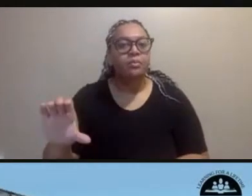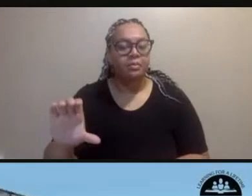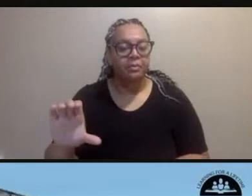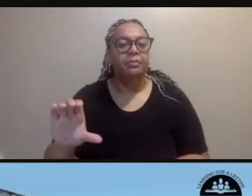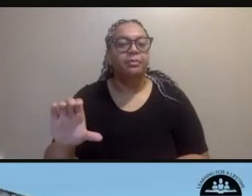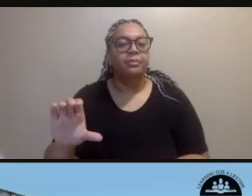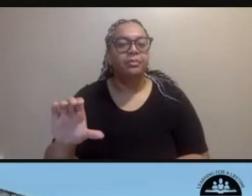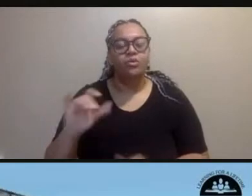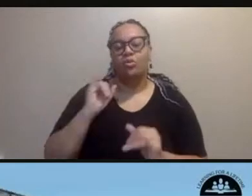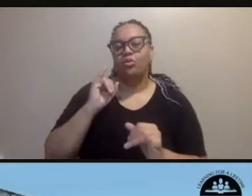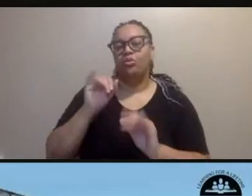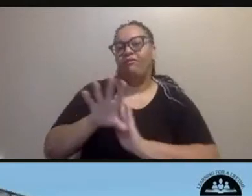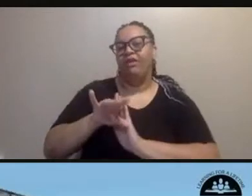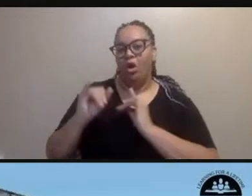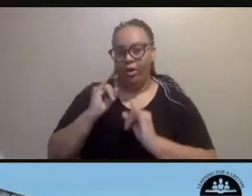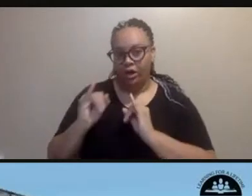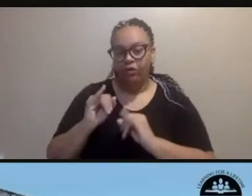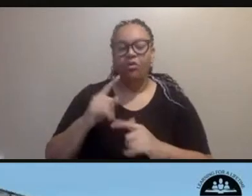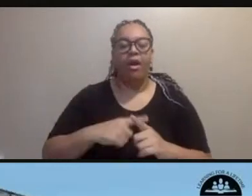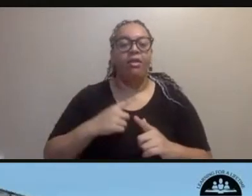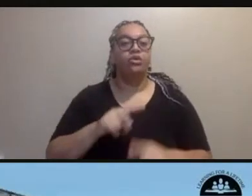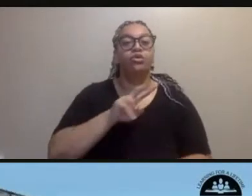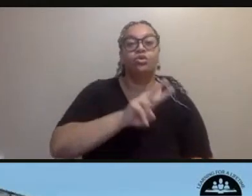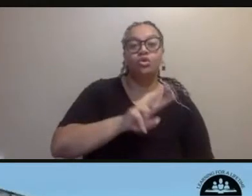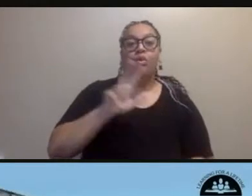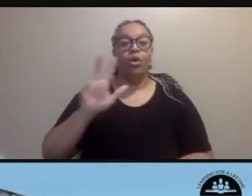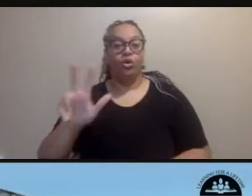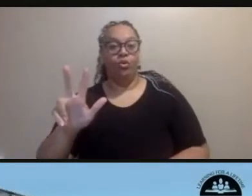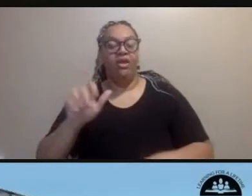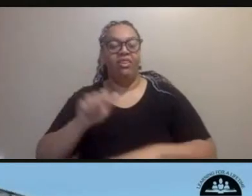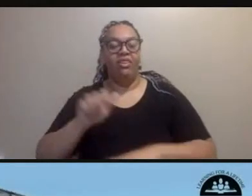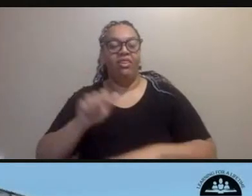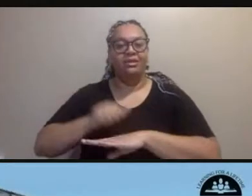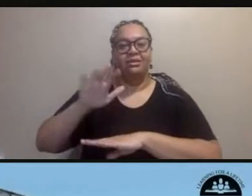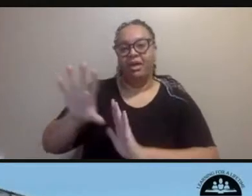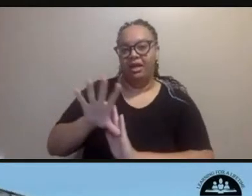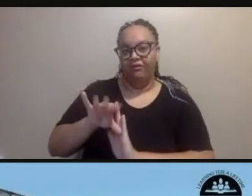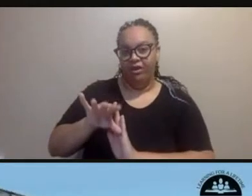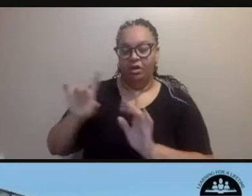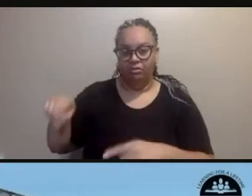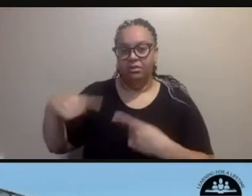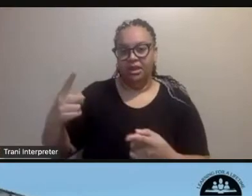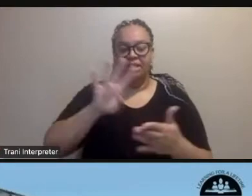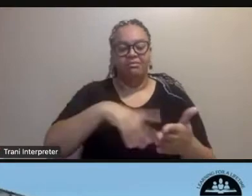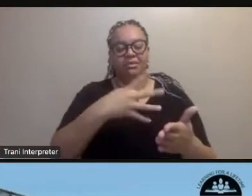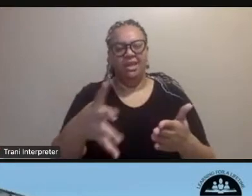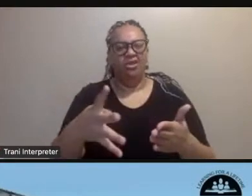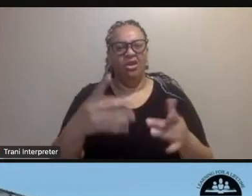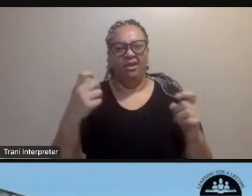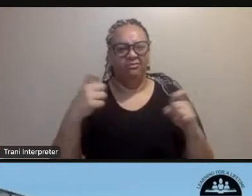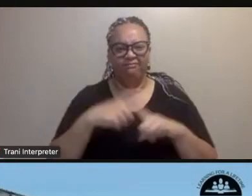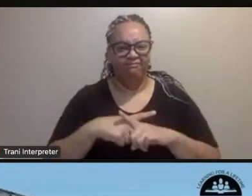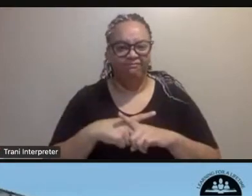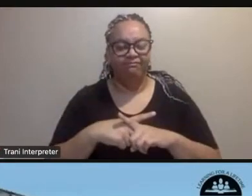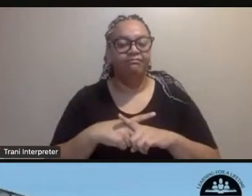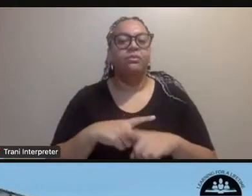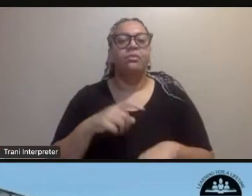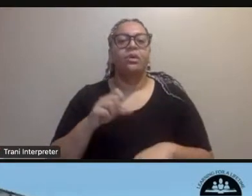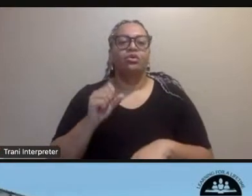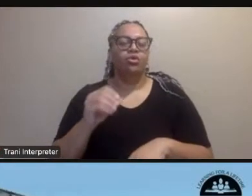OF THEM OR I THINK MAYBE EIGHT